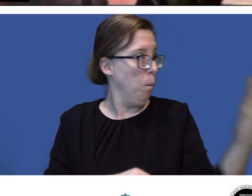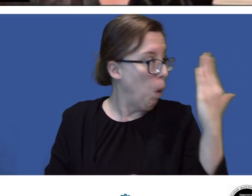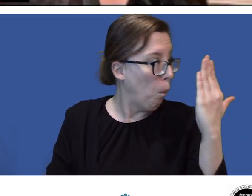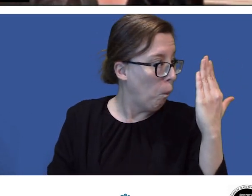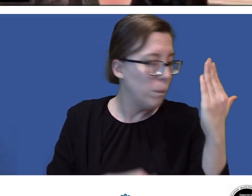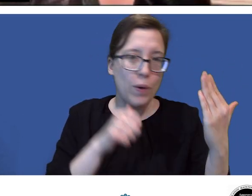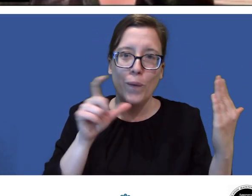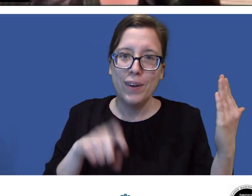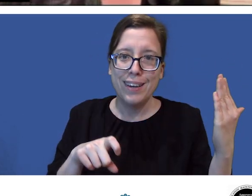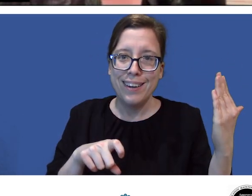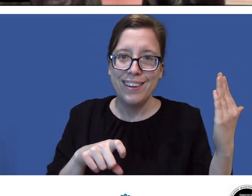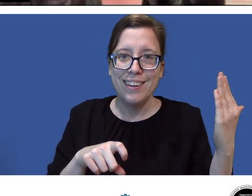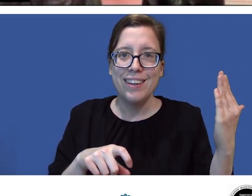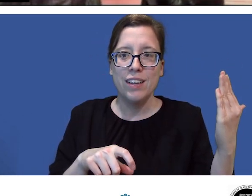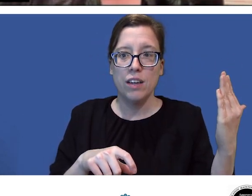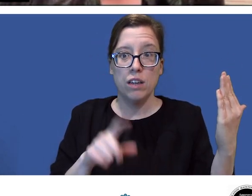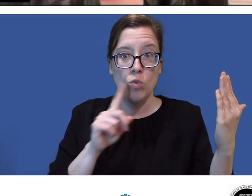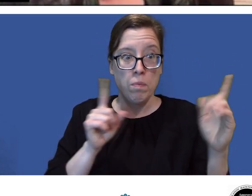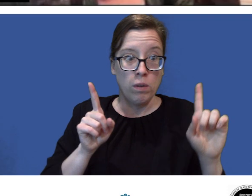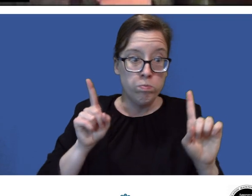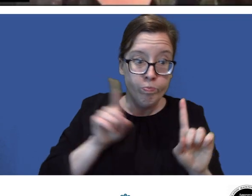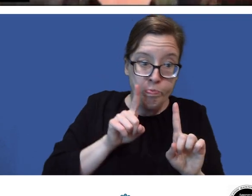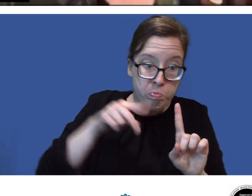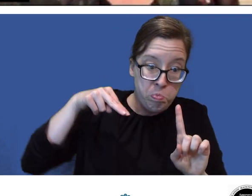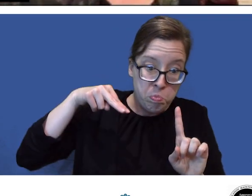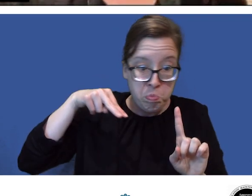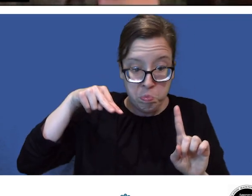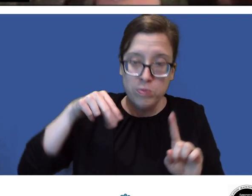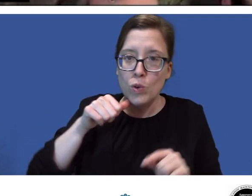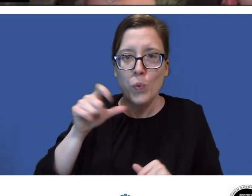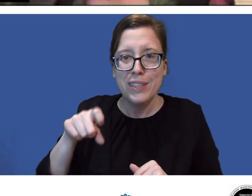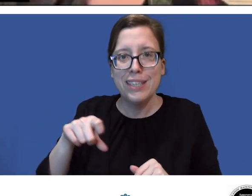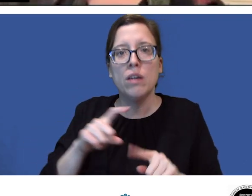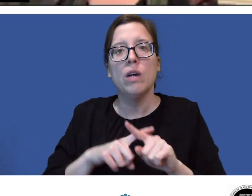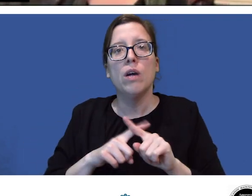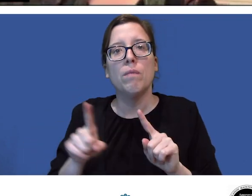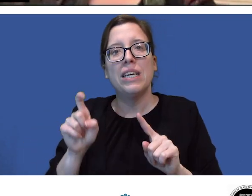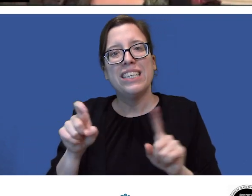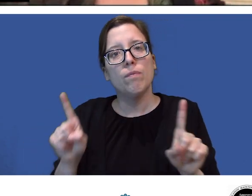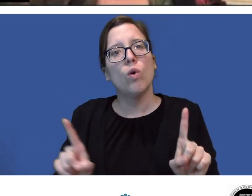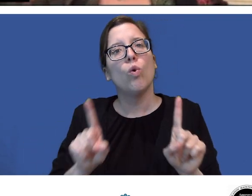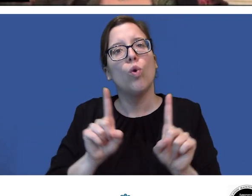like boom, you don't need to be right here. You don't need to just be hovering.